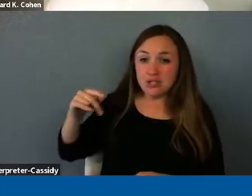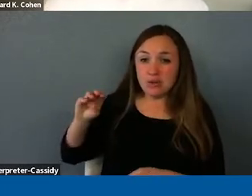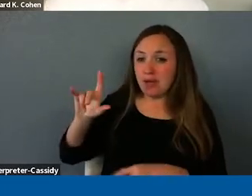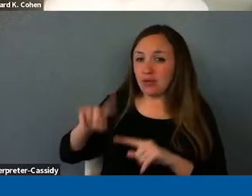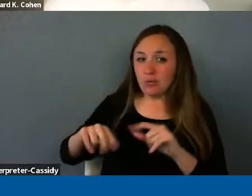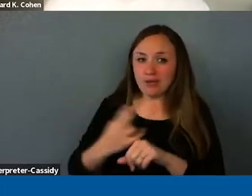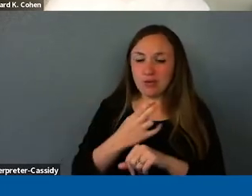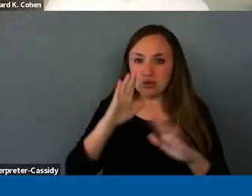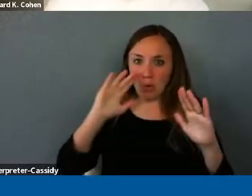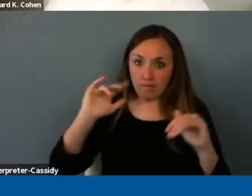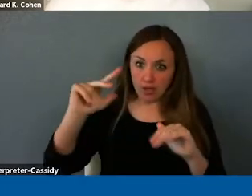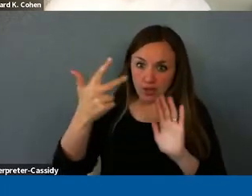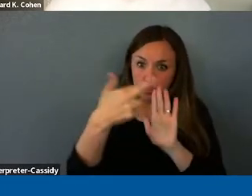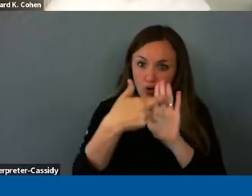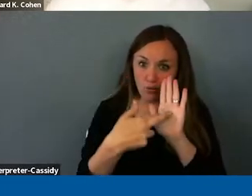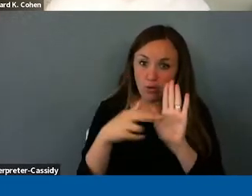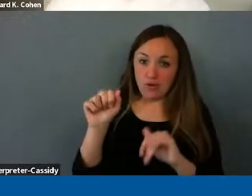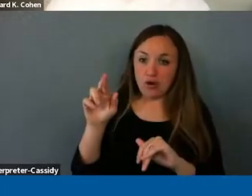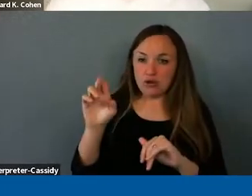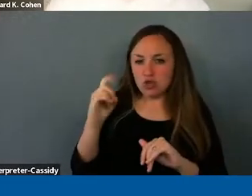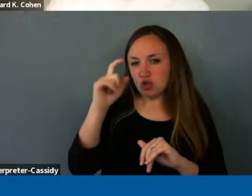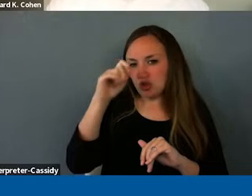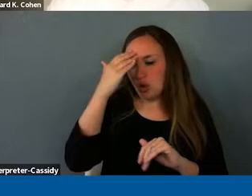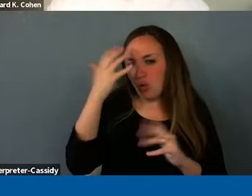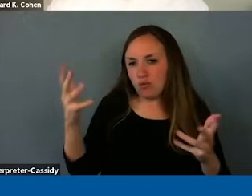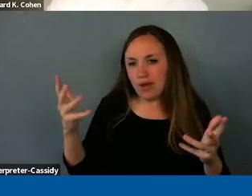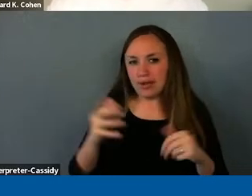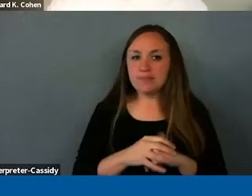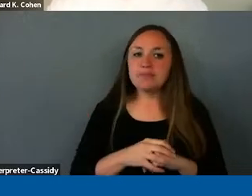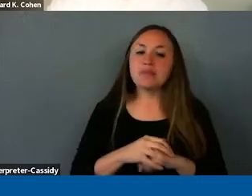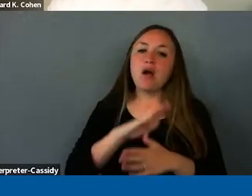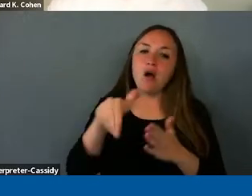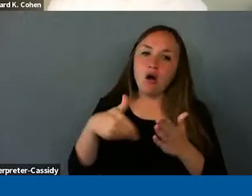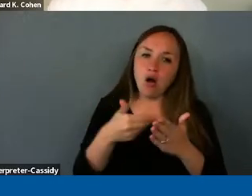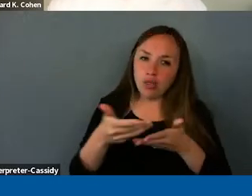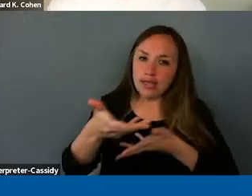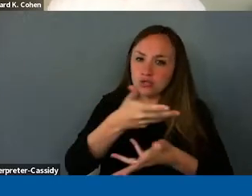Hopefully the third rule of ARIA should be familiar to you already. Basically all interactive ARIA roles